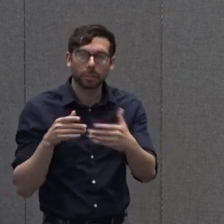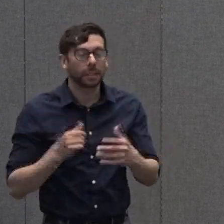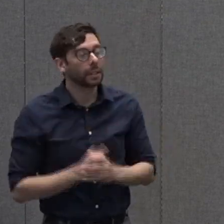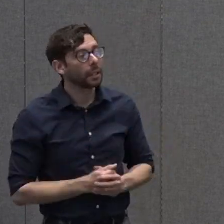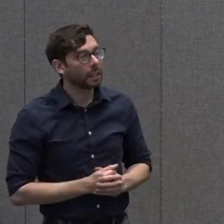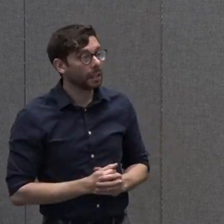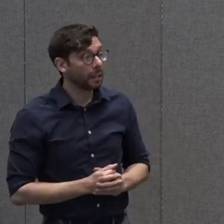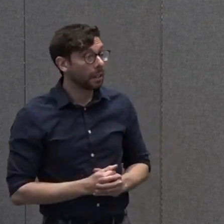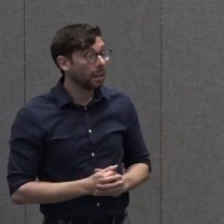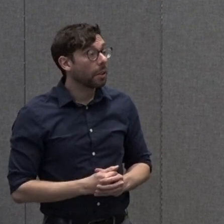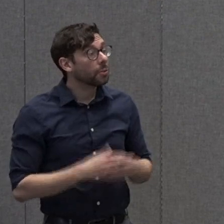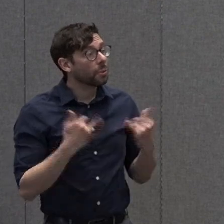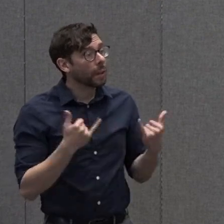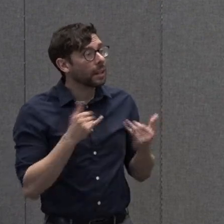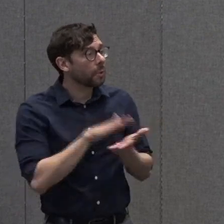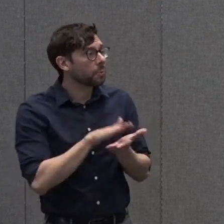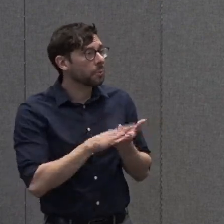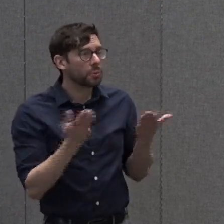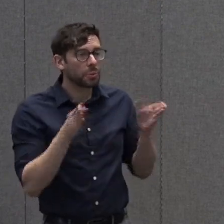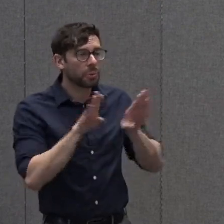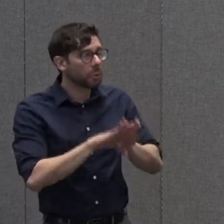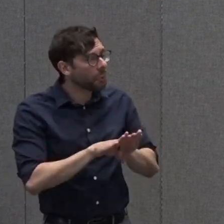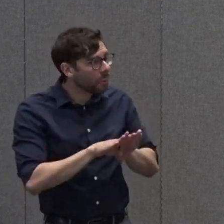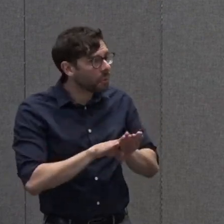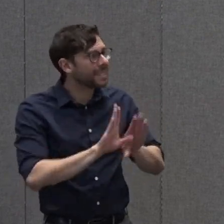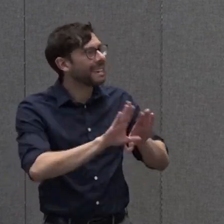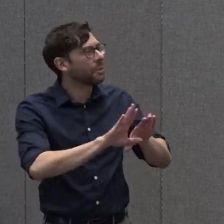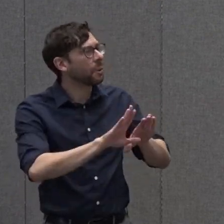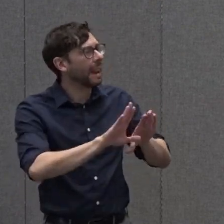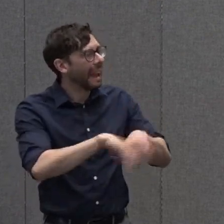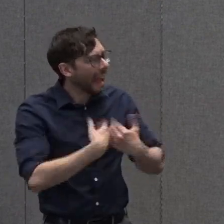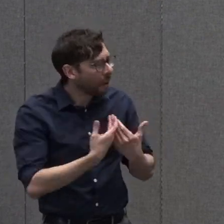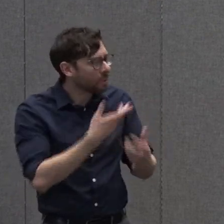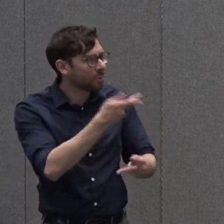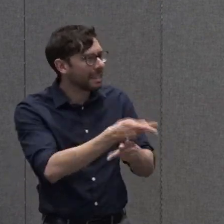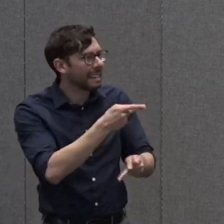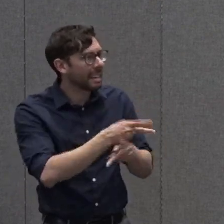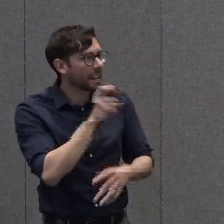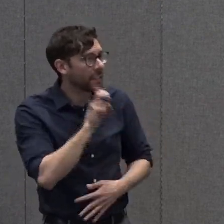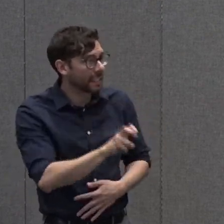during the school closures, and all of these things. Are you, you're the person who's going in and feeding them all time?